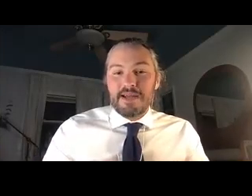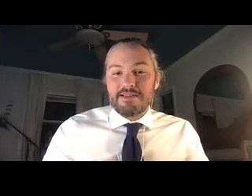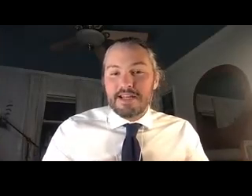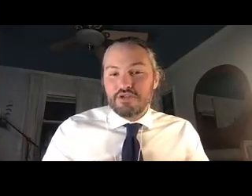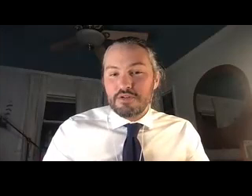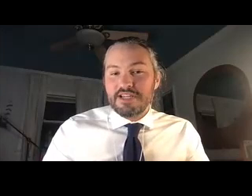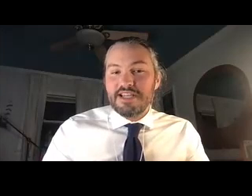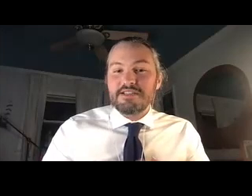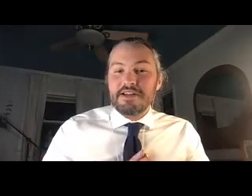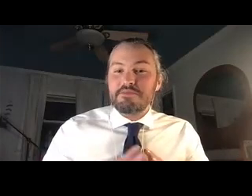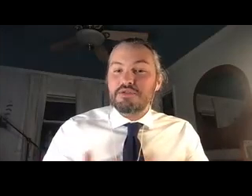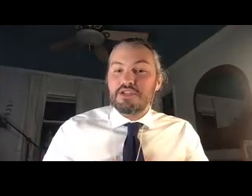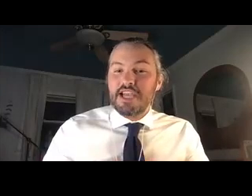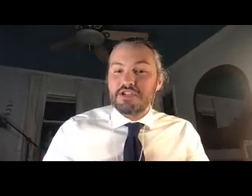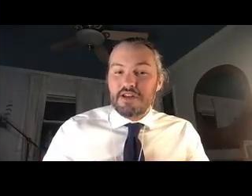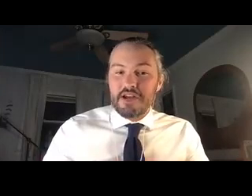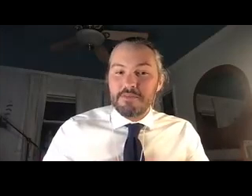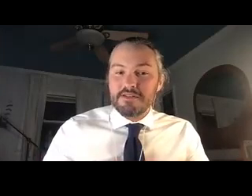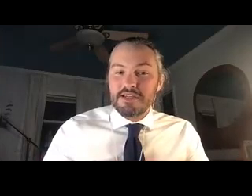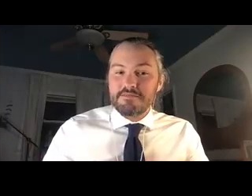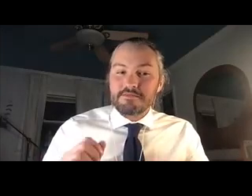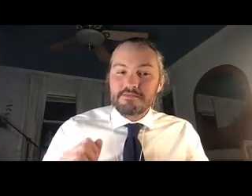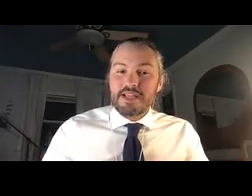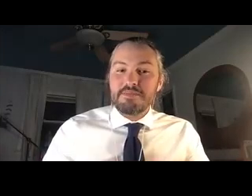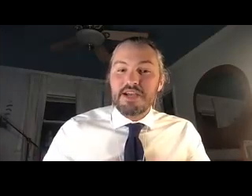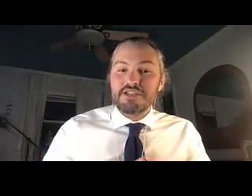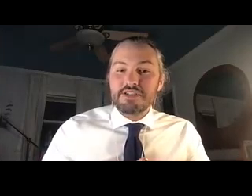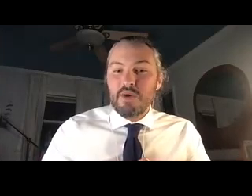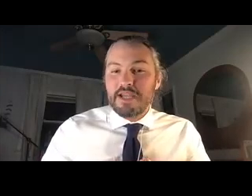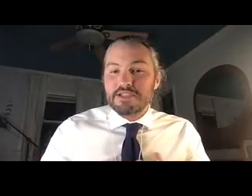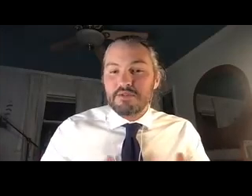Atlanta, Georgia he's studying Special Education at Vanderbilt. His passions are swimming and serving